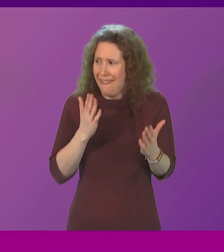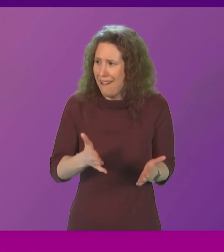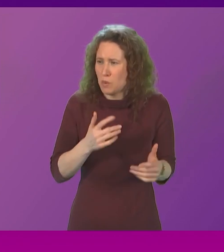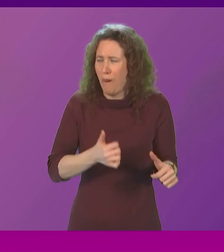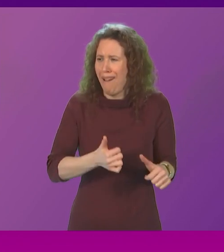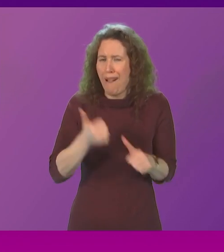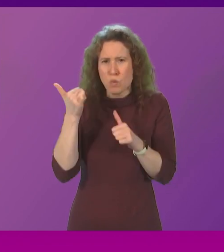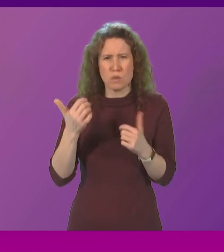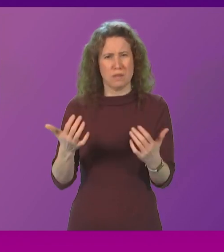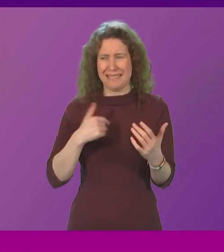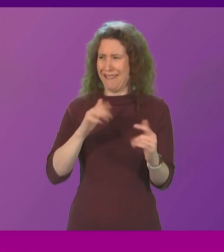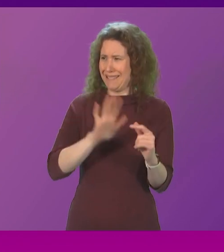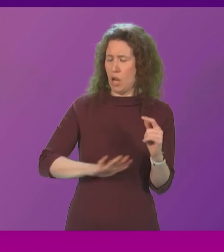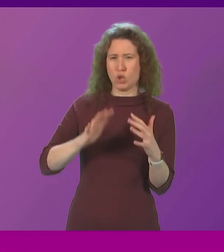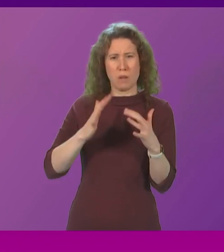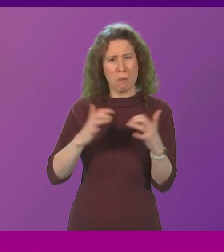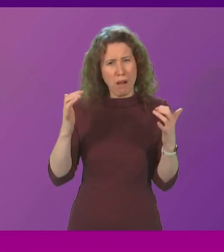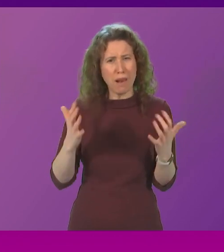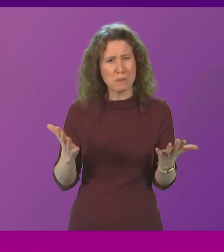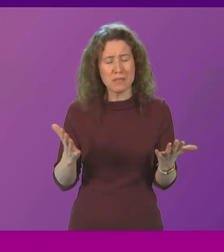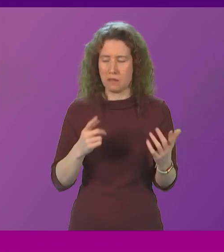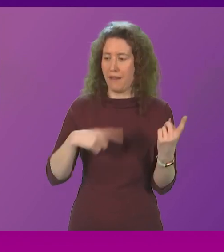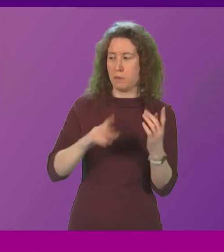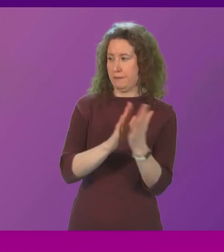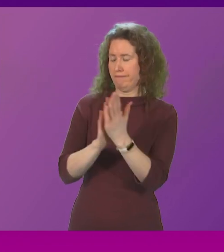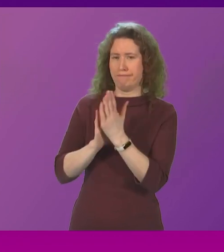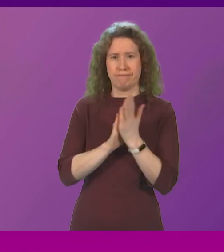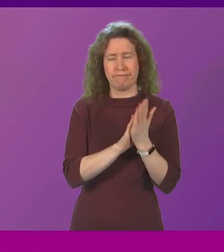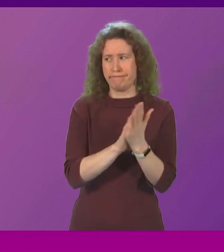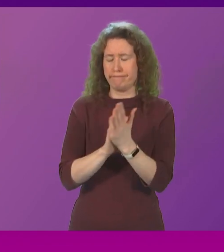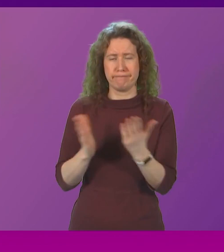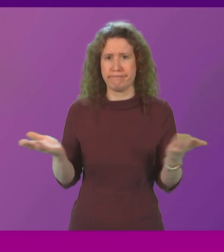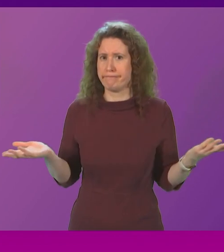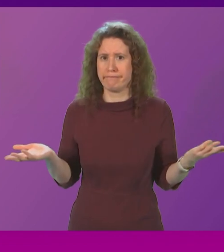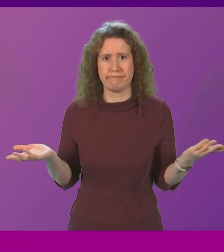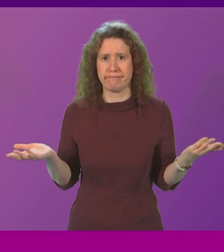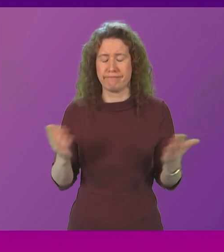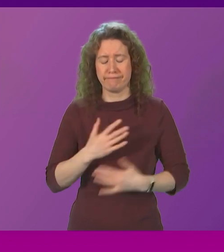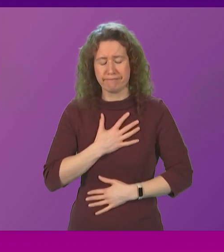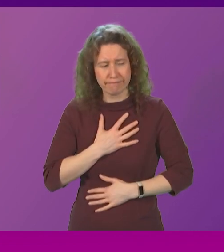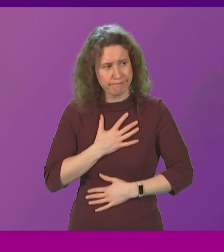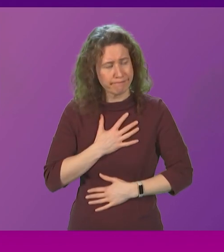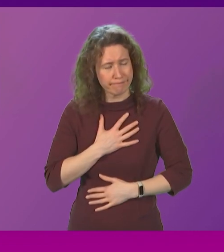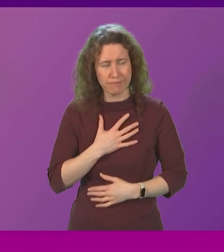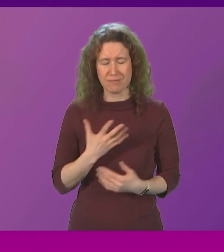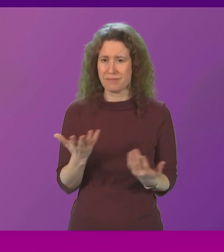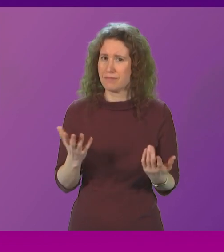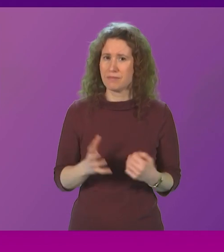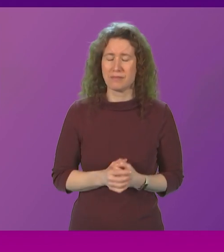in our national Parliament.